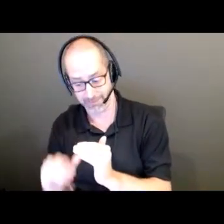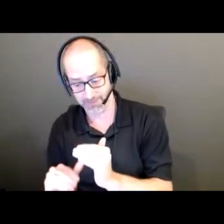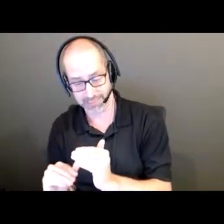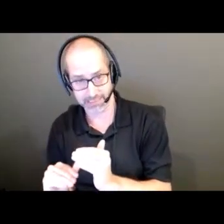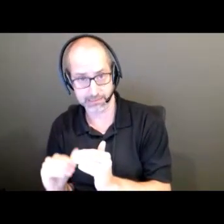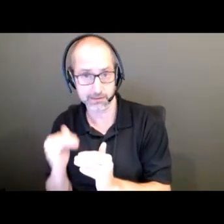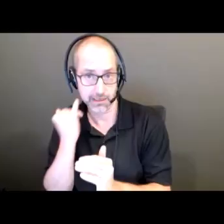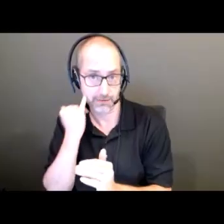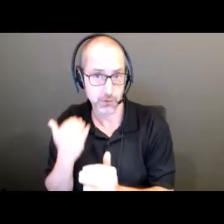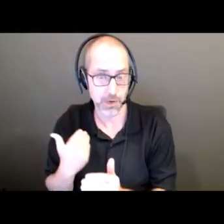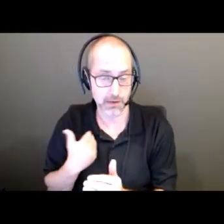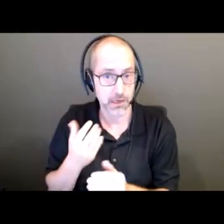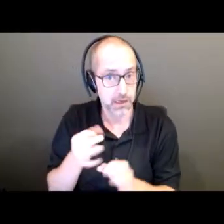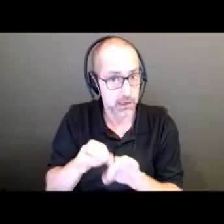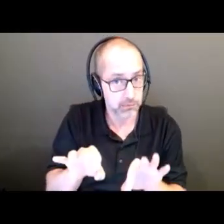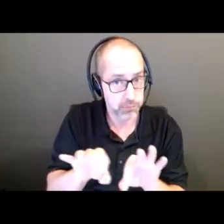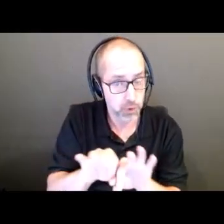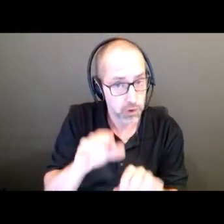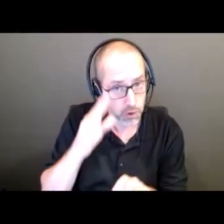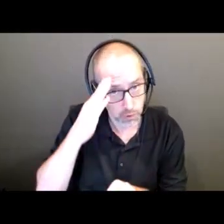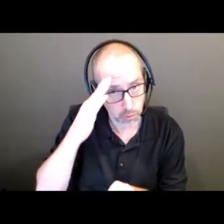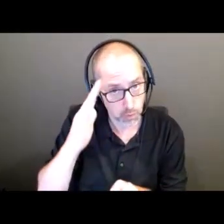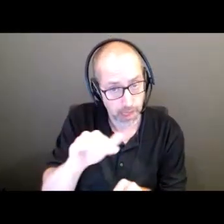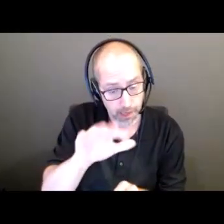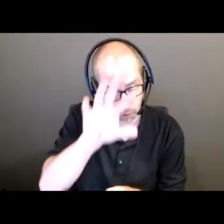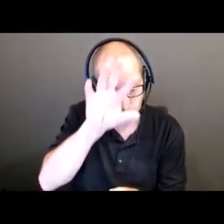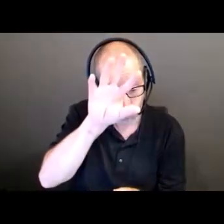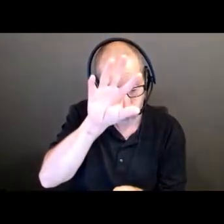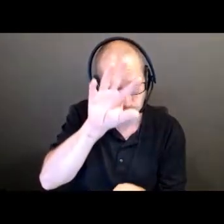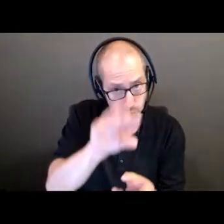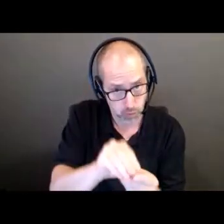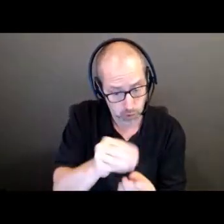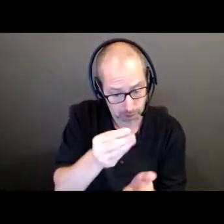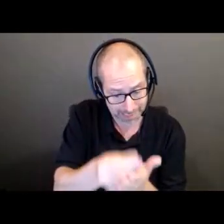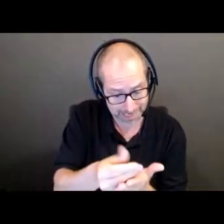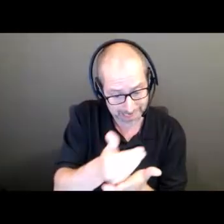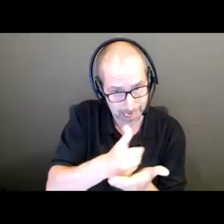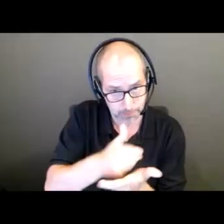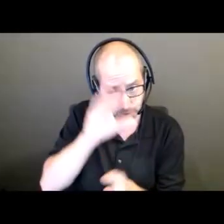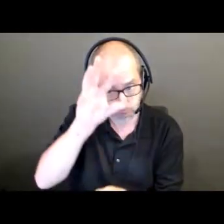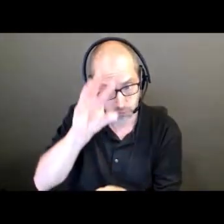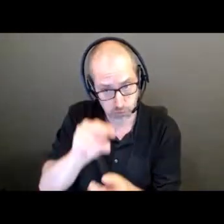It's important to know that the total income and total expenses must be